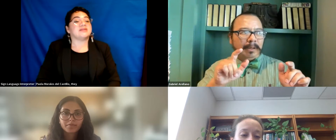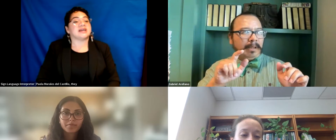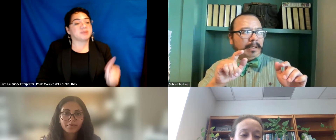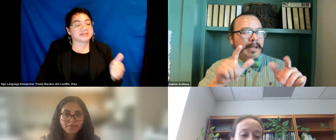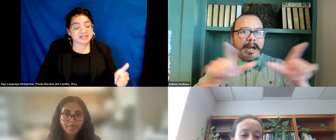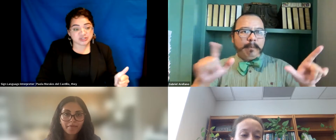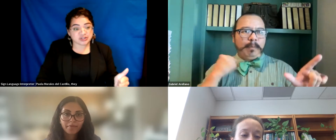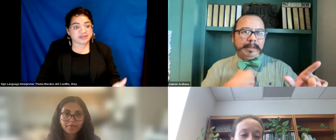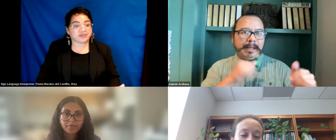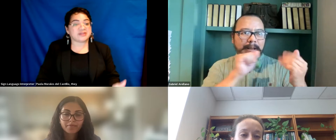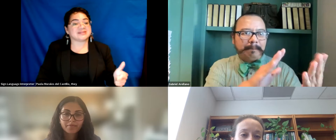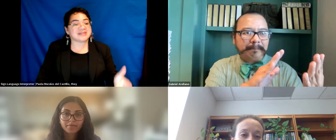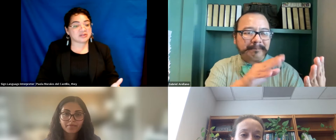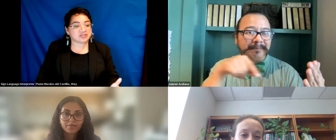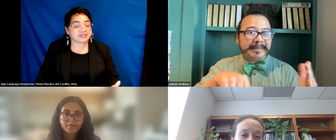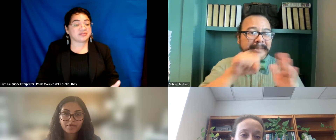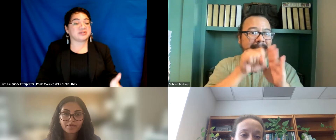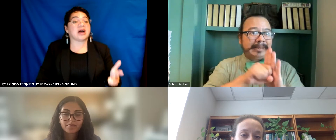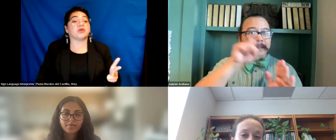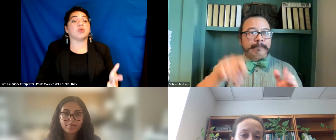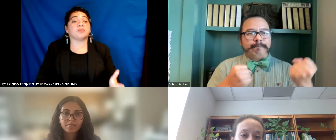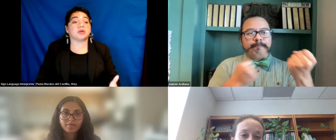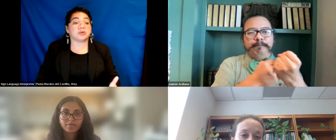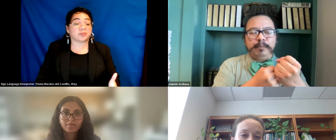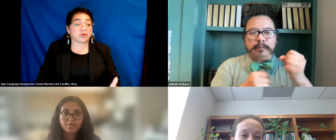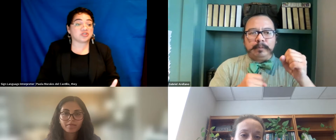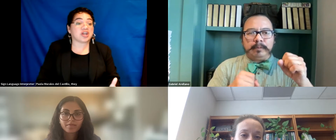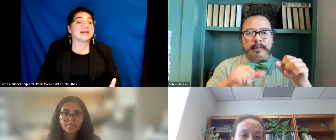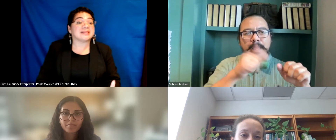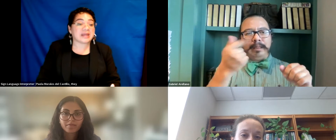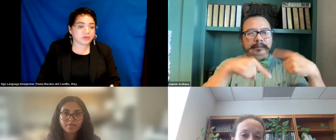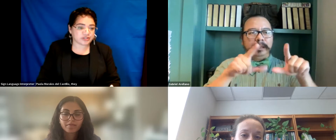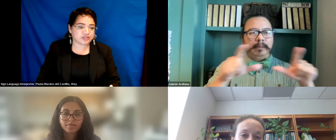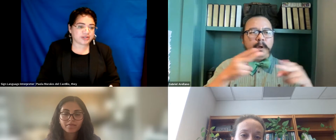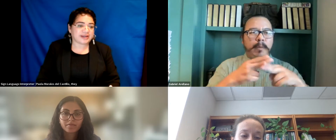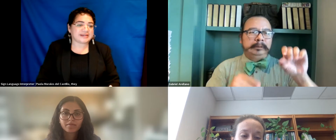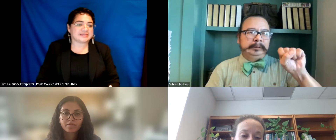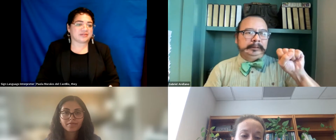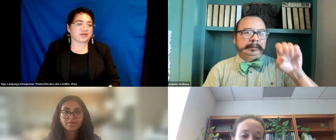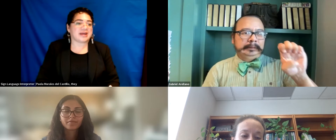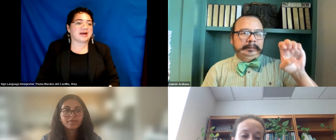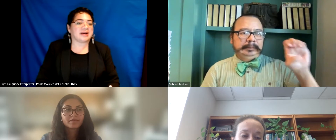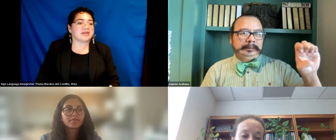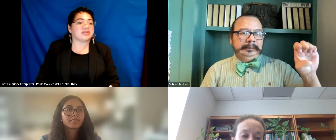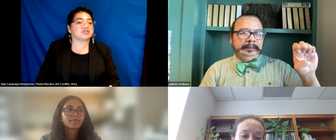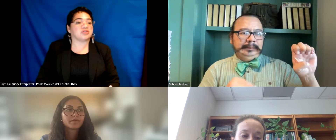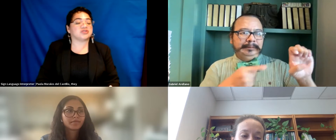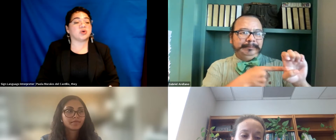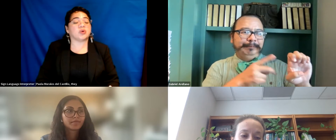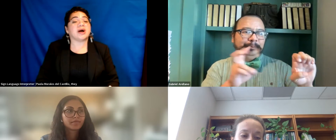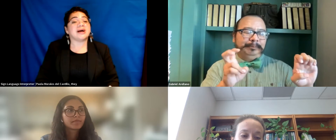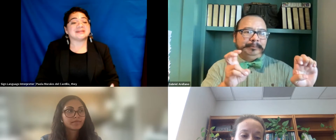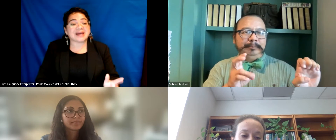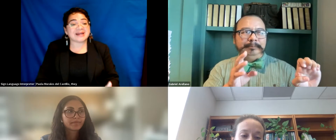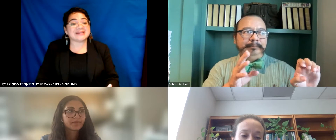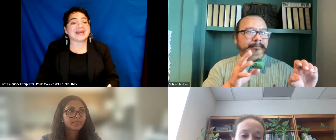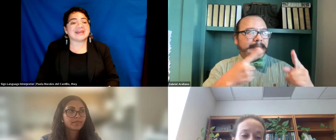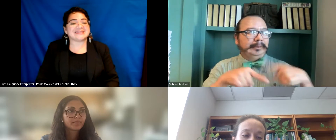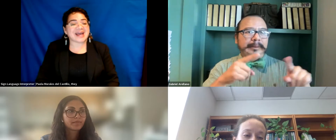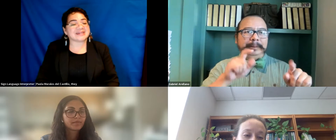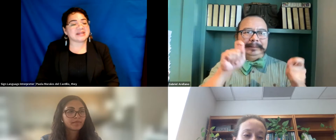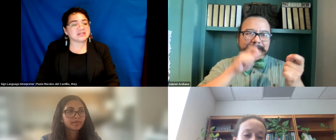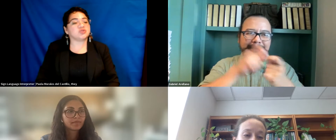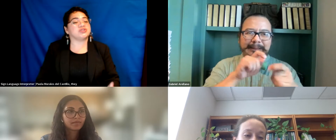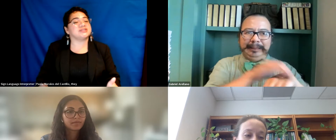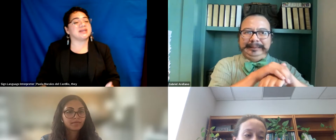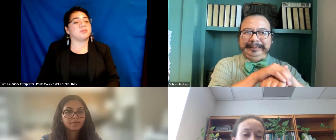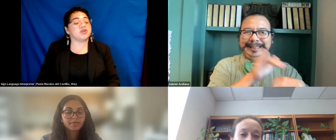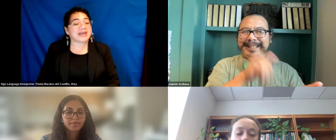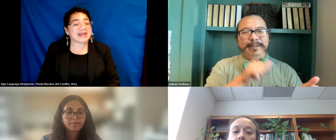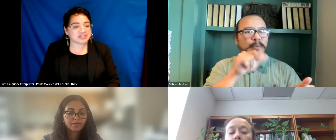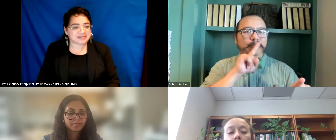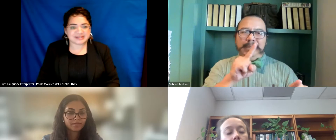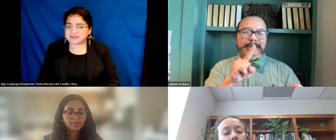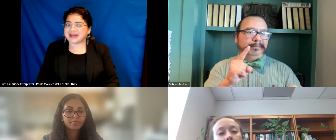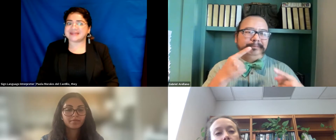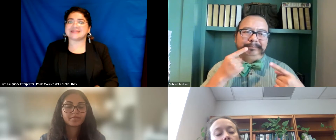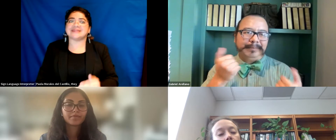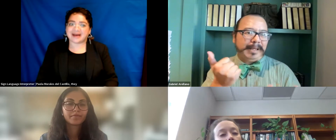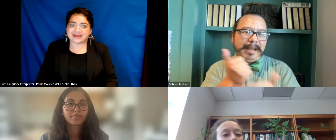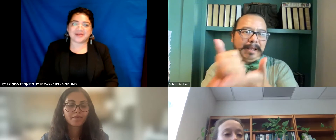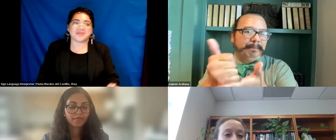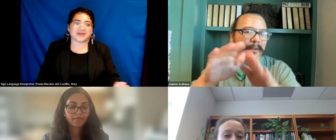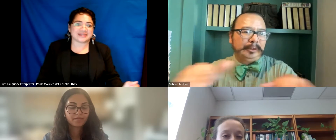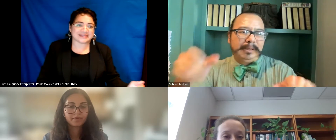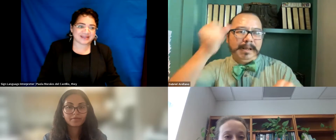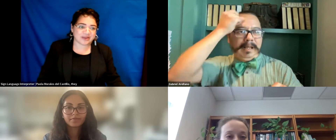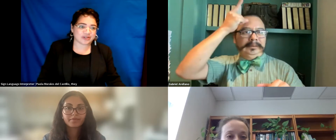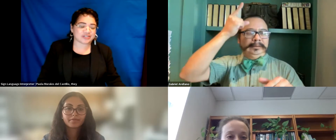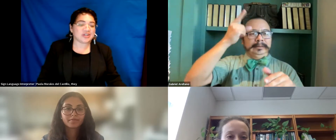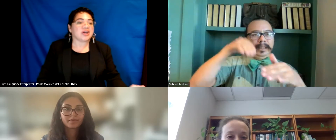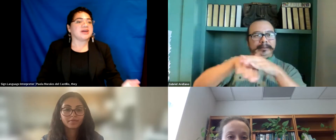Sign Language Interpreter | Paola Morales del Castillo, they: the expectations are different. The standards are different. How you will approach language is different. Uh, there's also signed exact English, which is a communication system that is not American. Sign language.